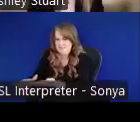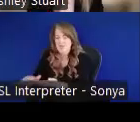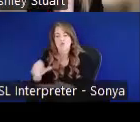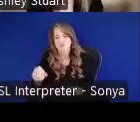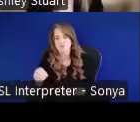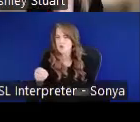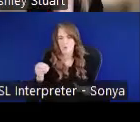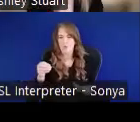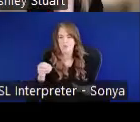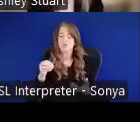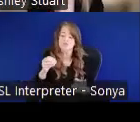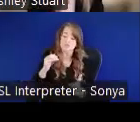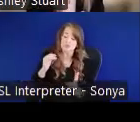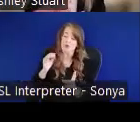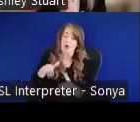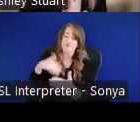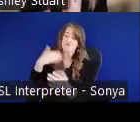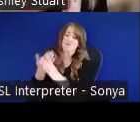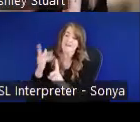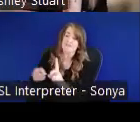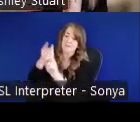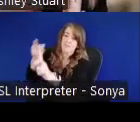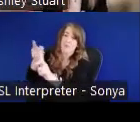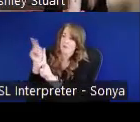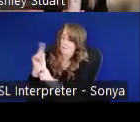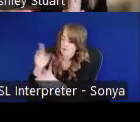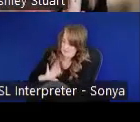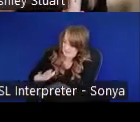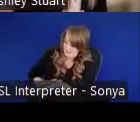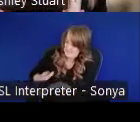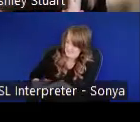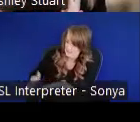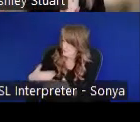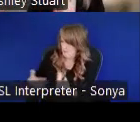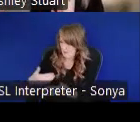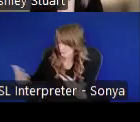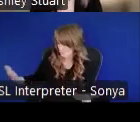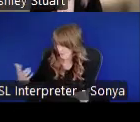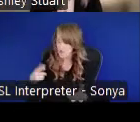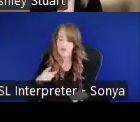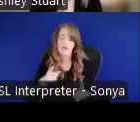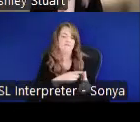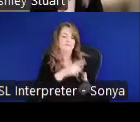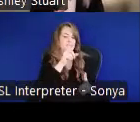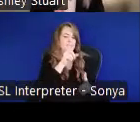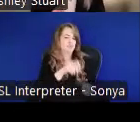because it's something that we do, we have to sometimes rely on these external motivators.